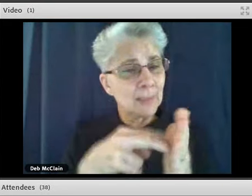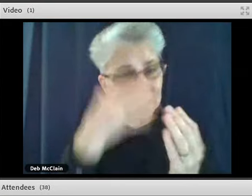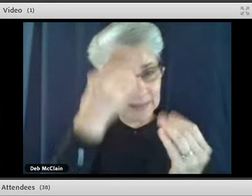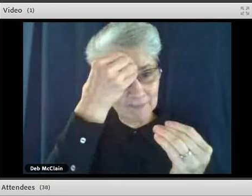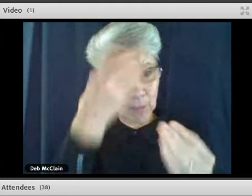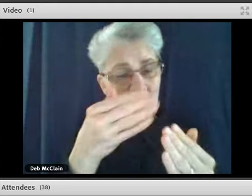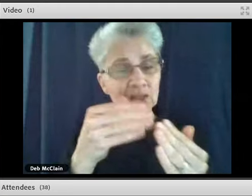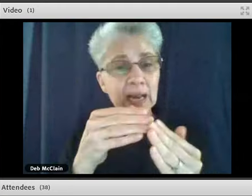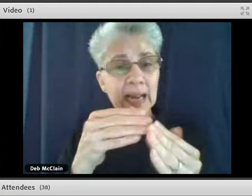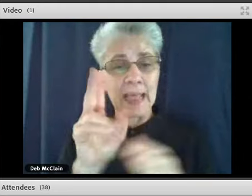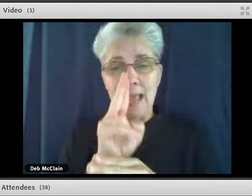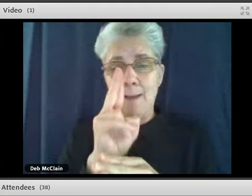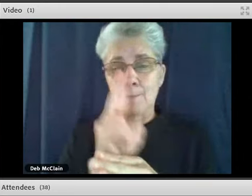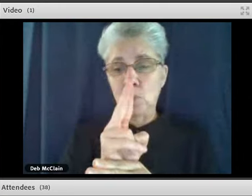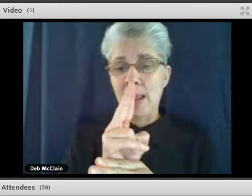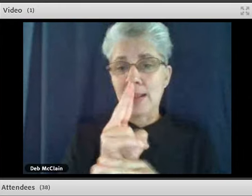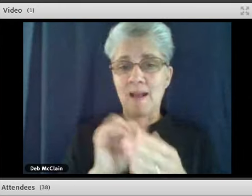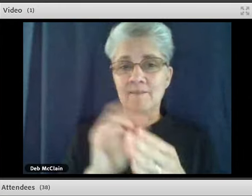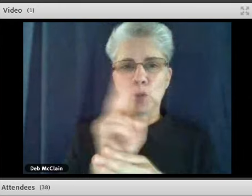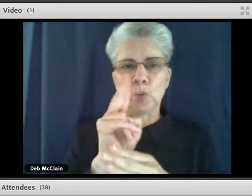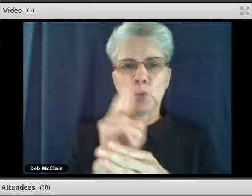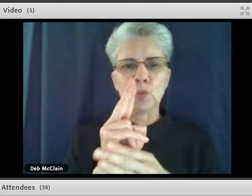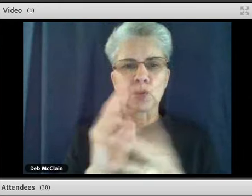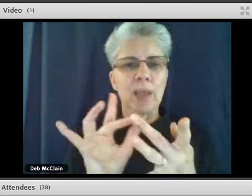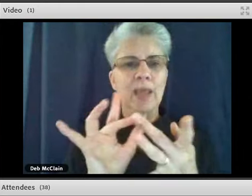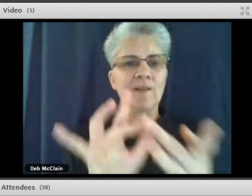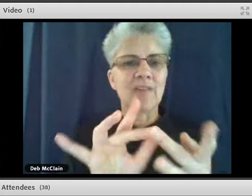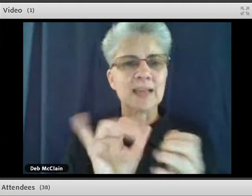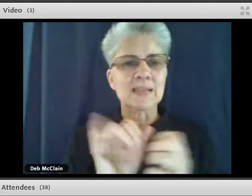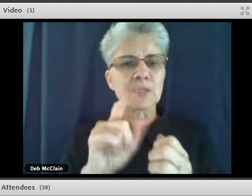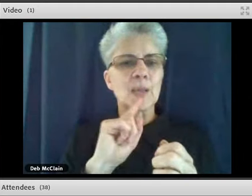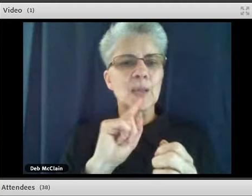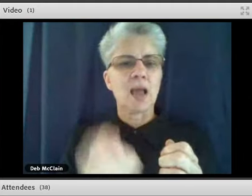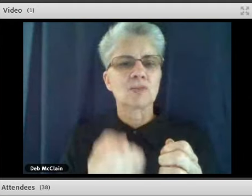it needs the information and the operation of the user interface must be understandable.